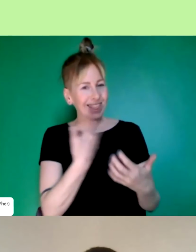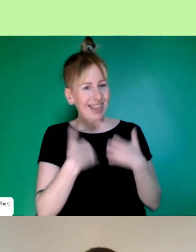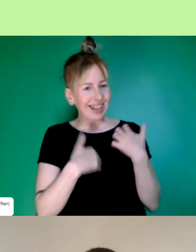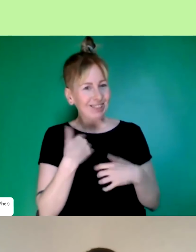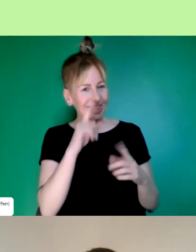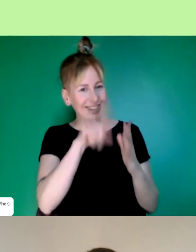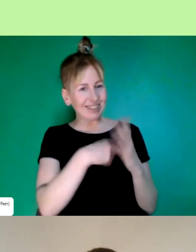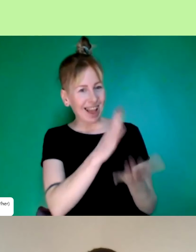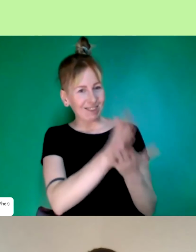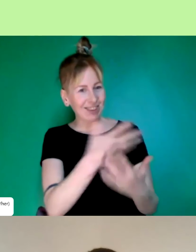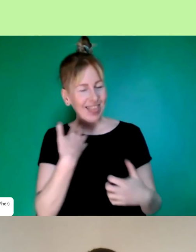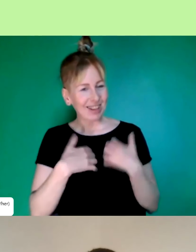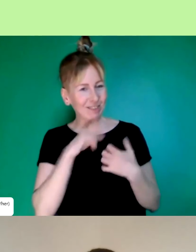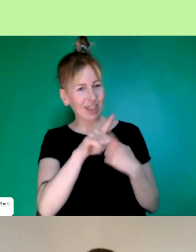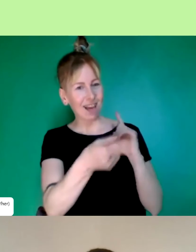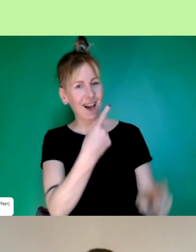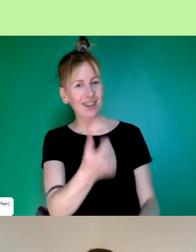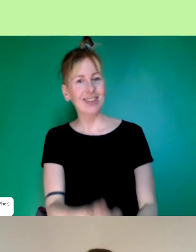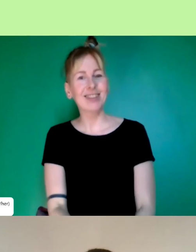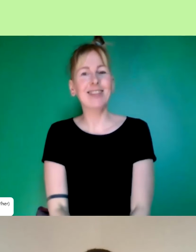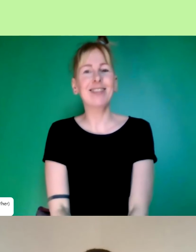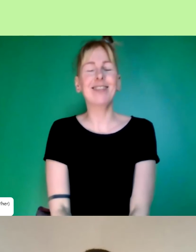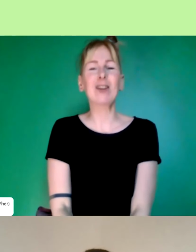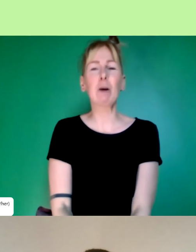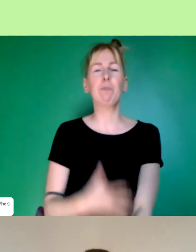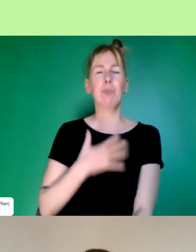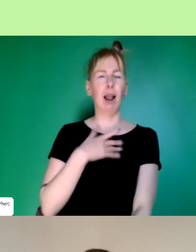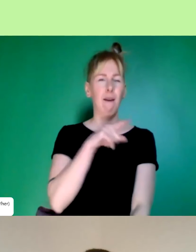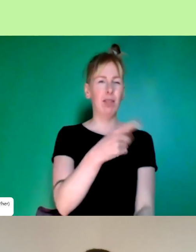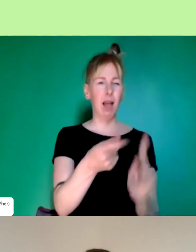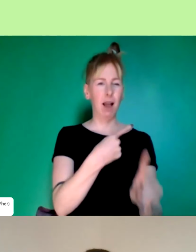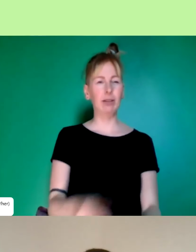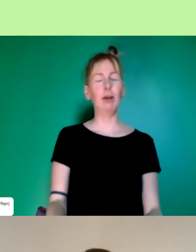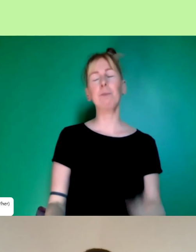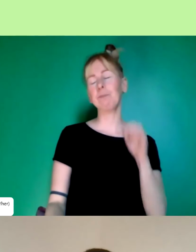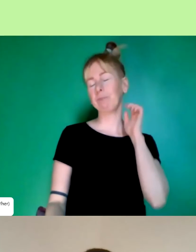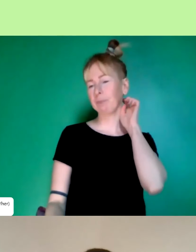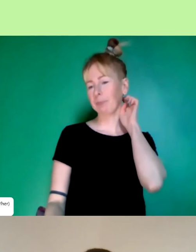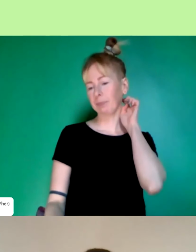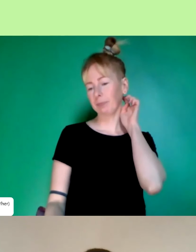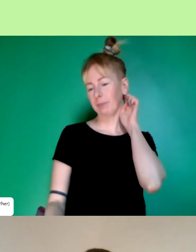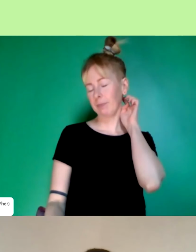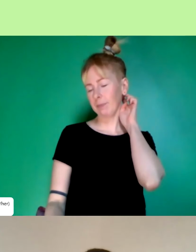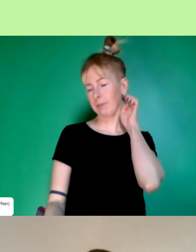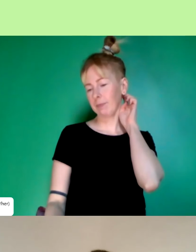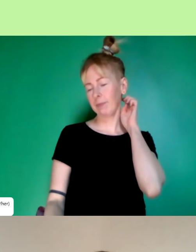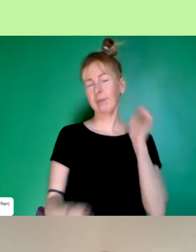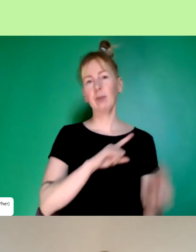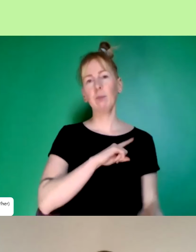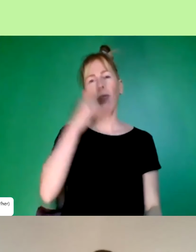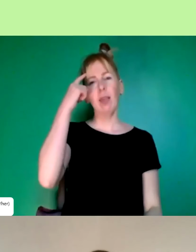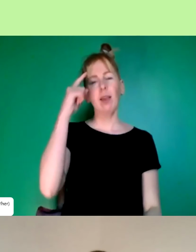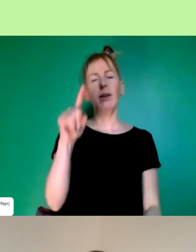You know, I love that answer. Because I think for a long time, black people, people of